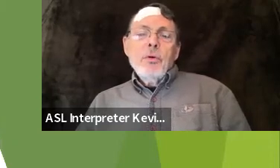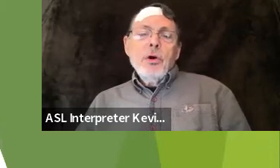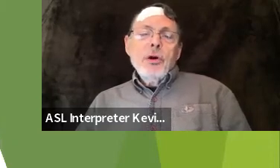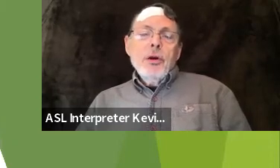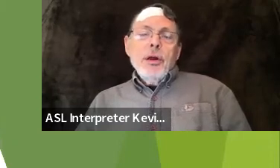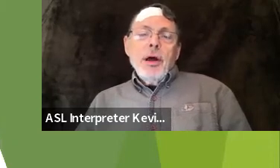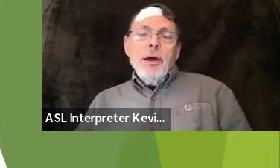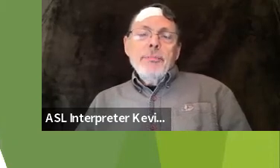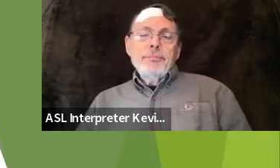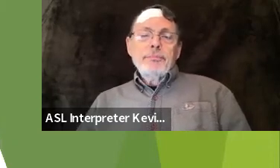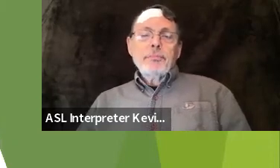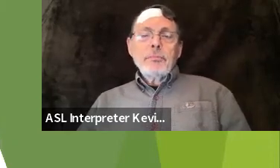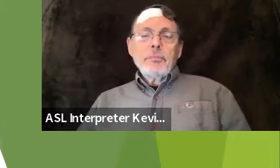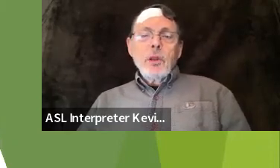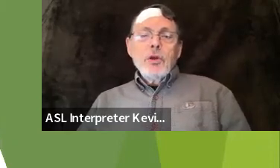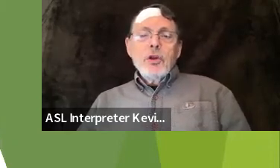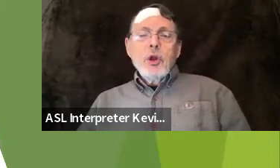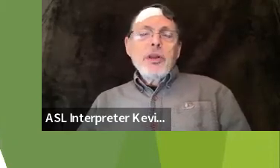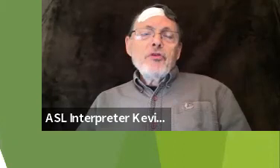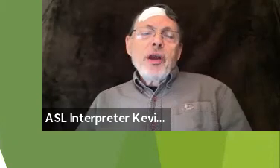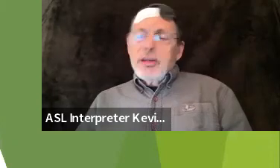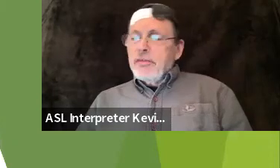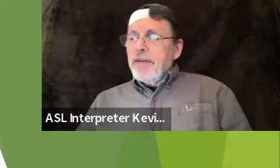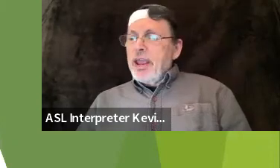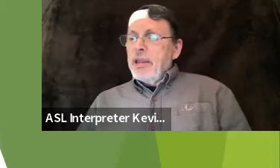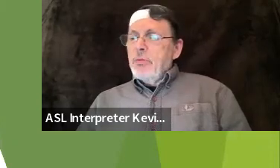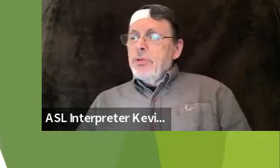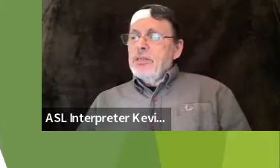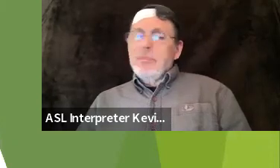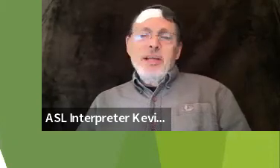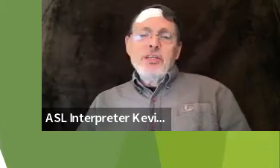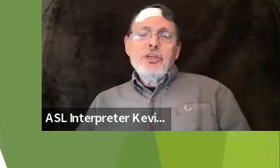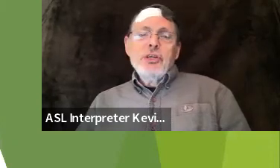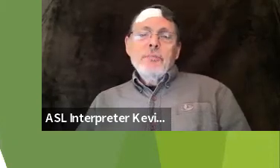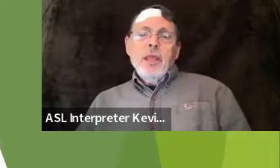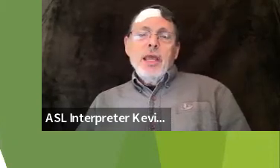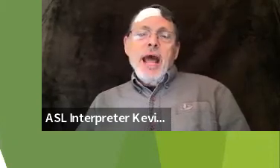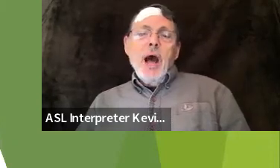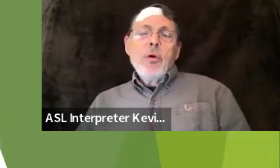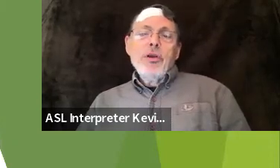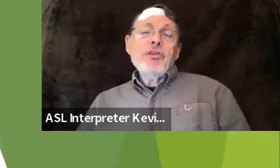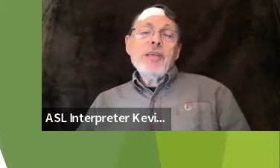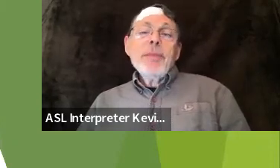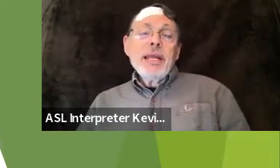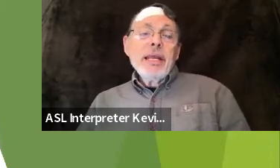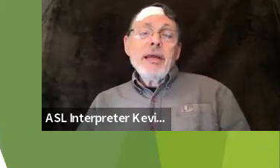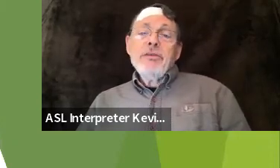Or, you know, what are you trying to convey with this message? And how are you disseminating it?